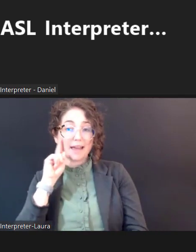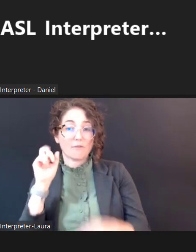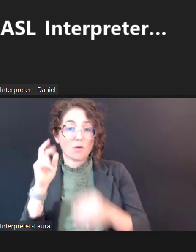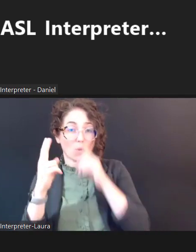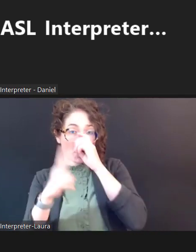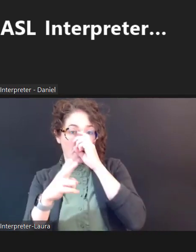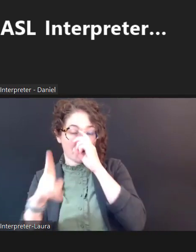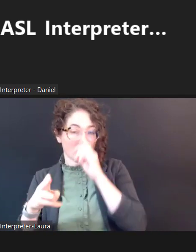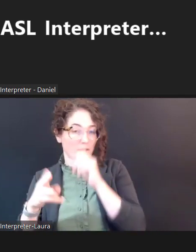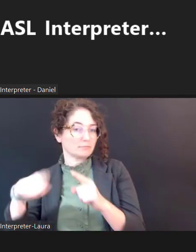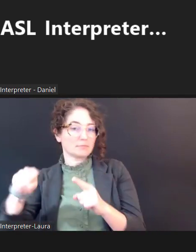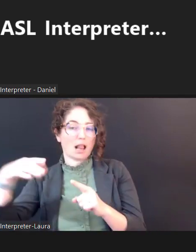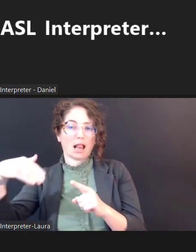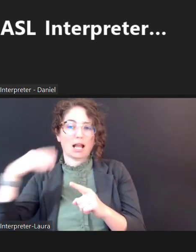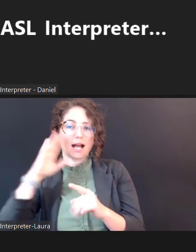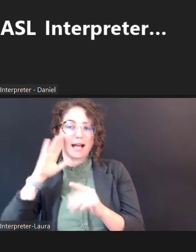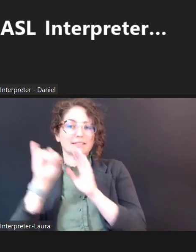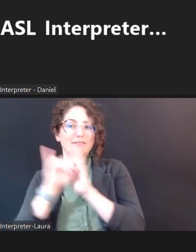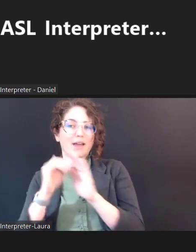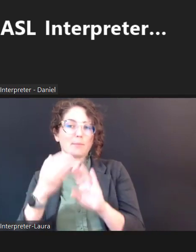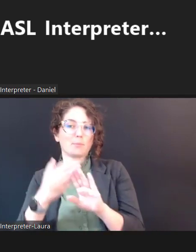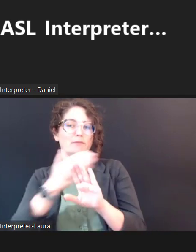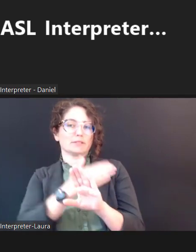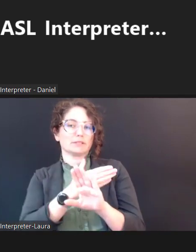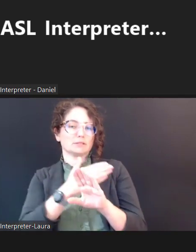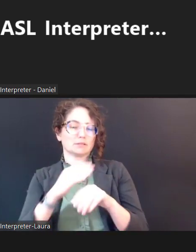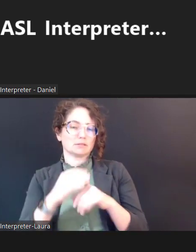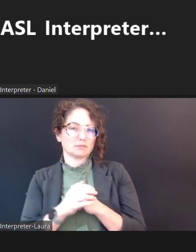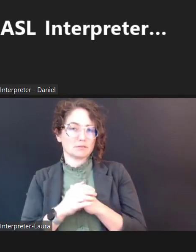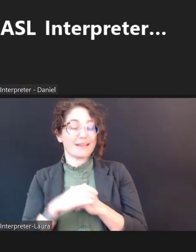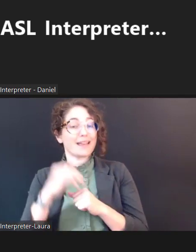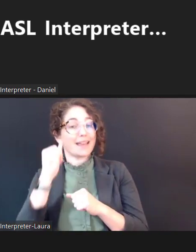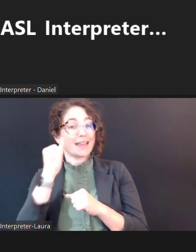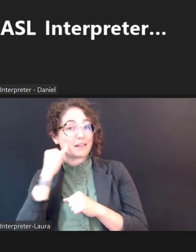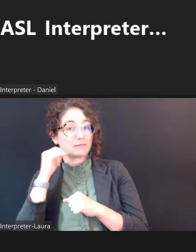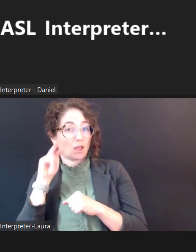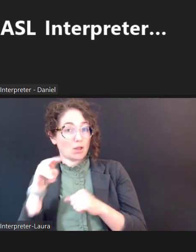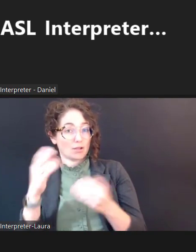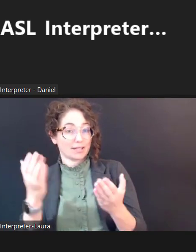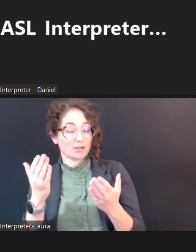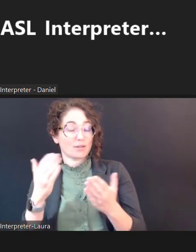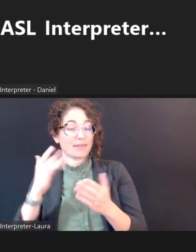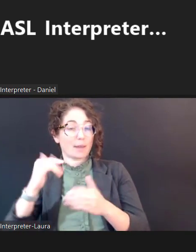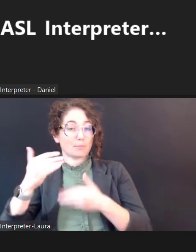So, if we take a look here, the procedure on the left is called